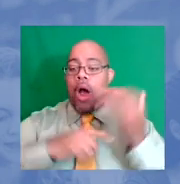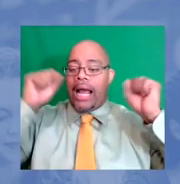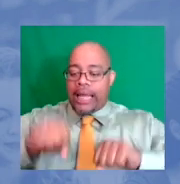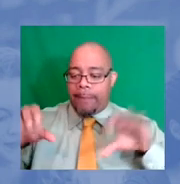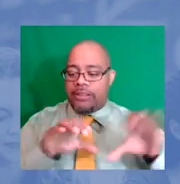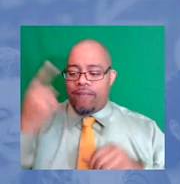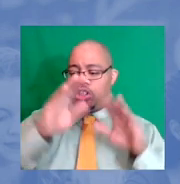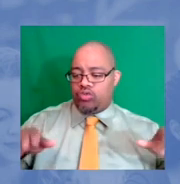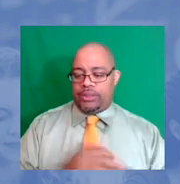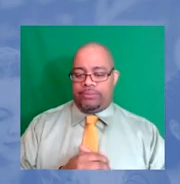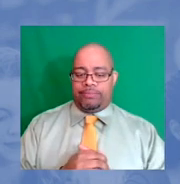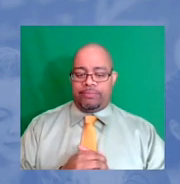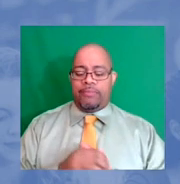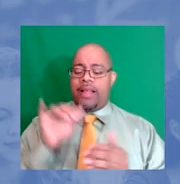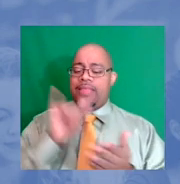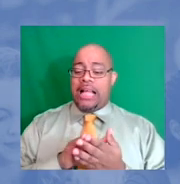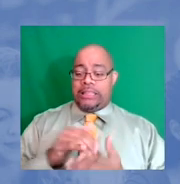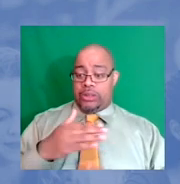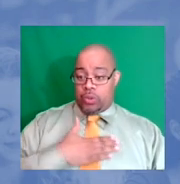IT'S A WILL. WILL SET DEFICIENCY.